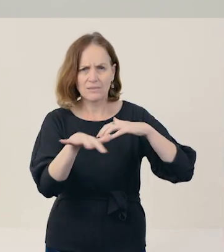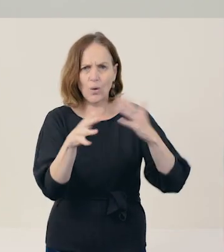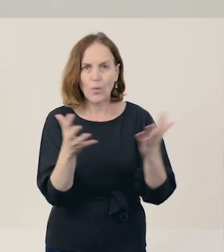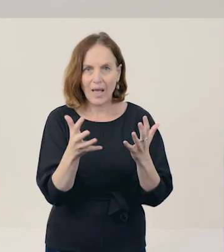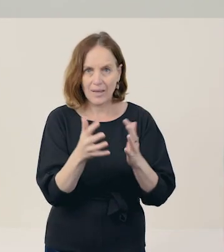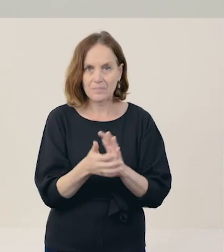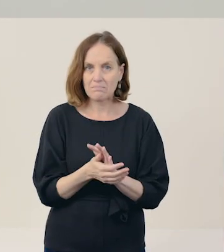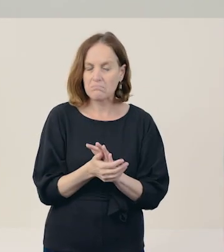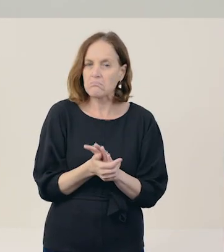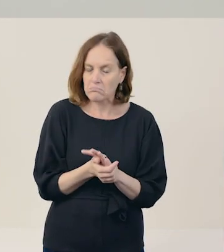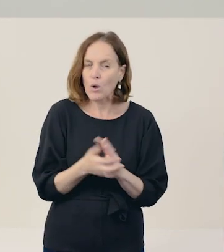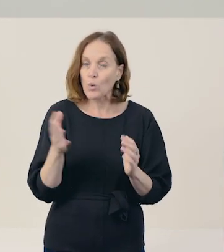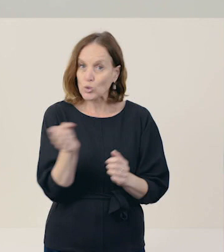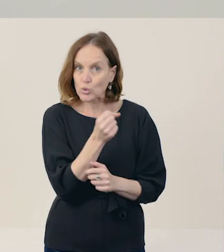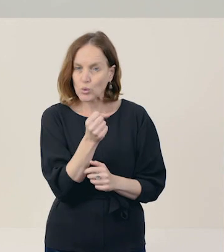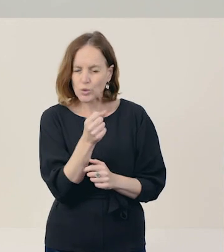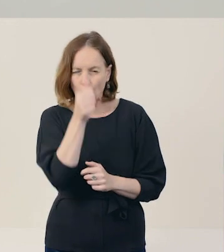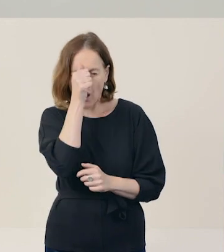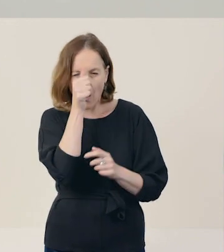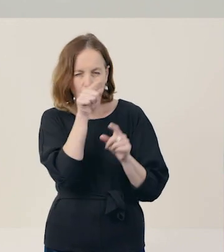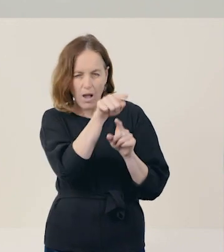This means we should get a good idea about the character traits